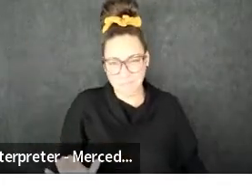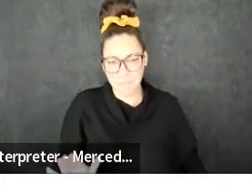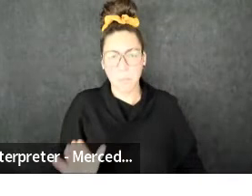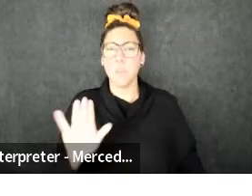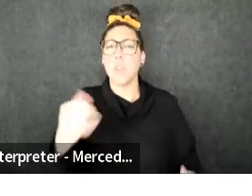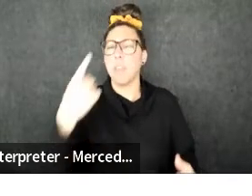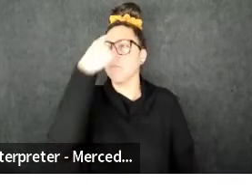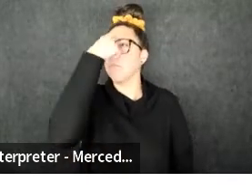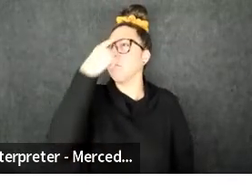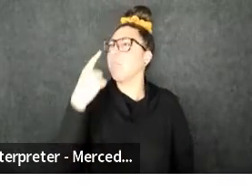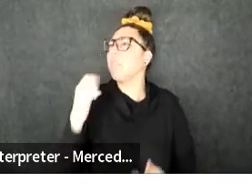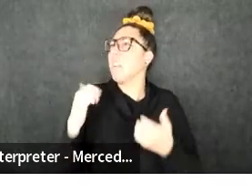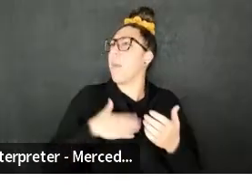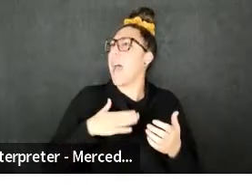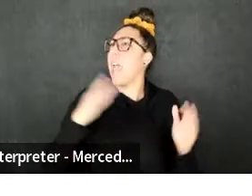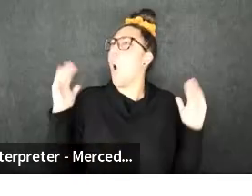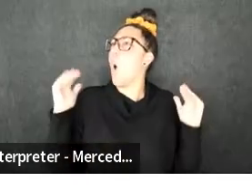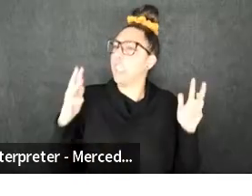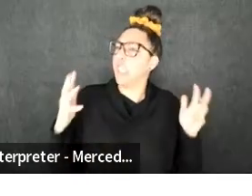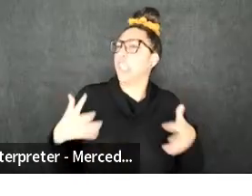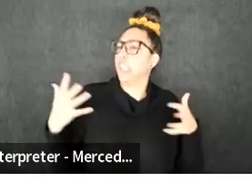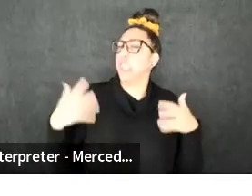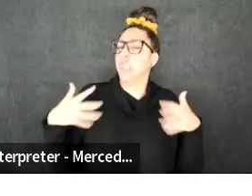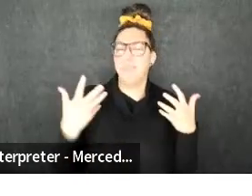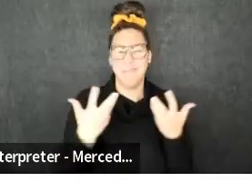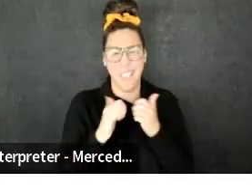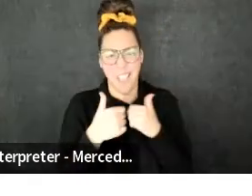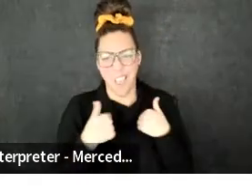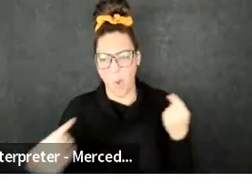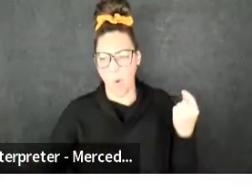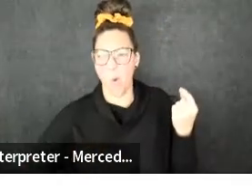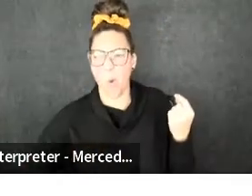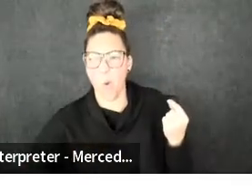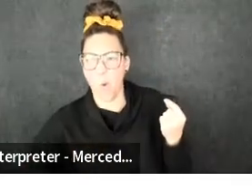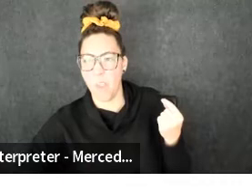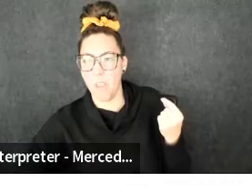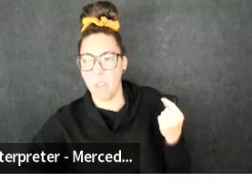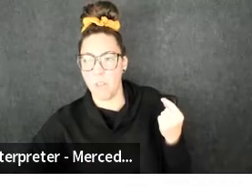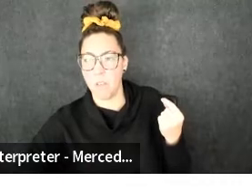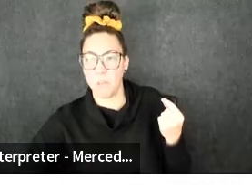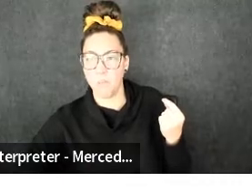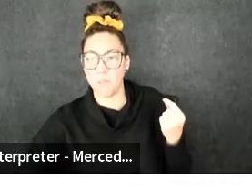to share their experience with the scale and I can again, I can also pause